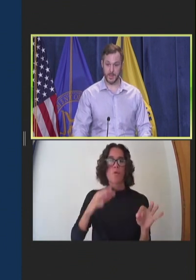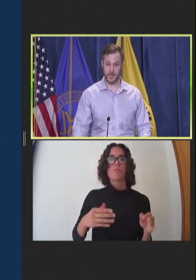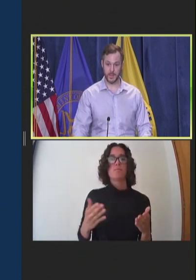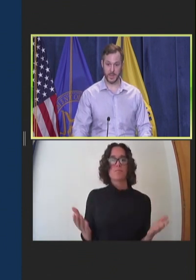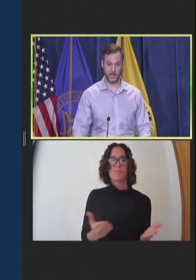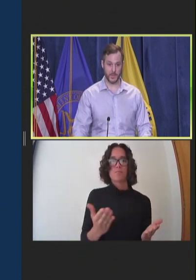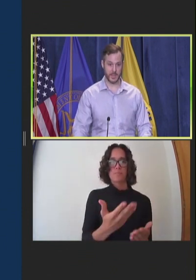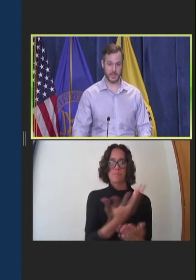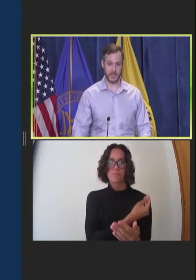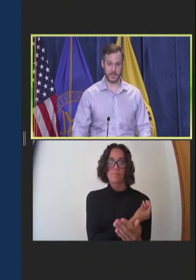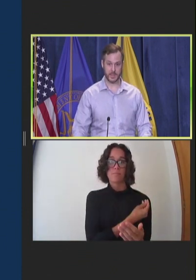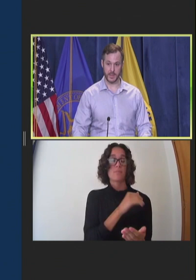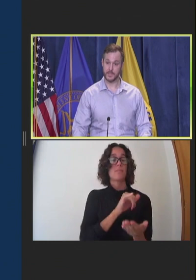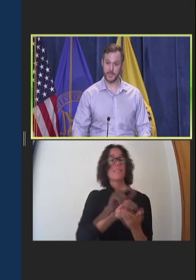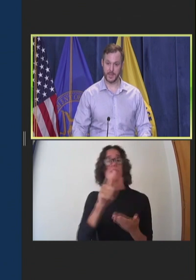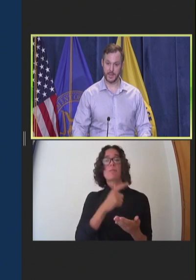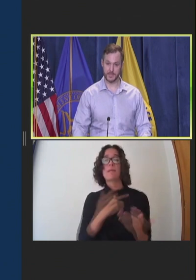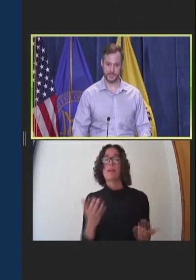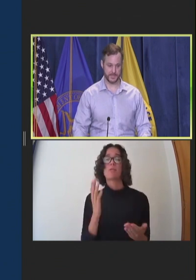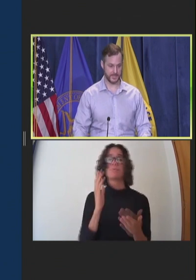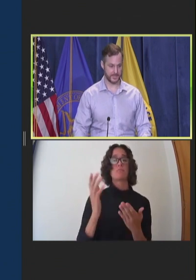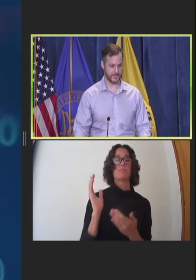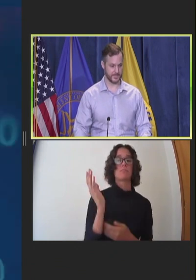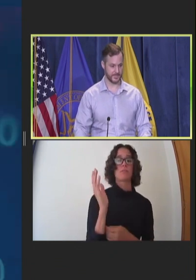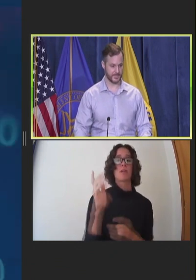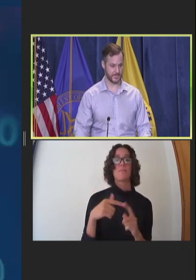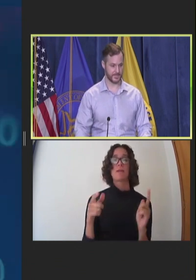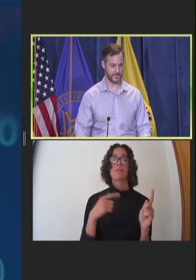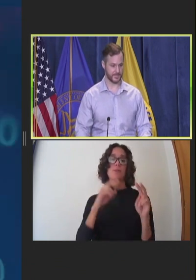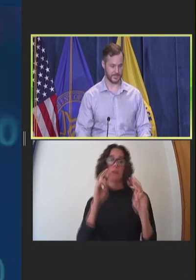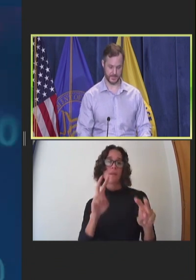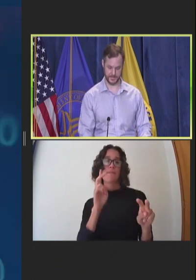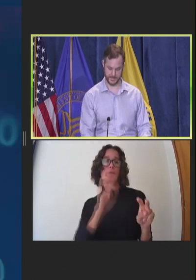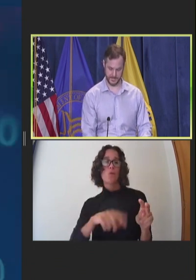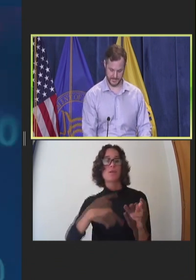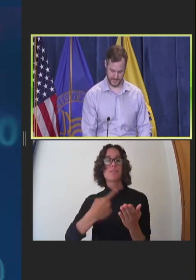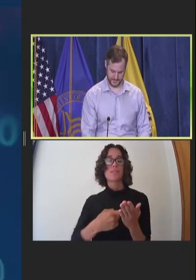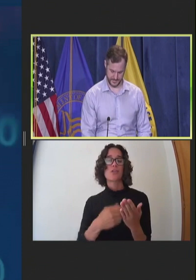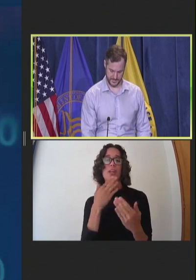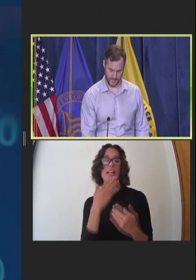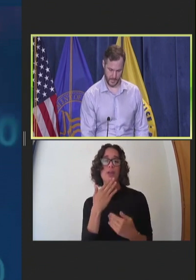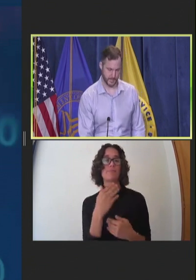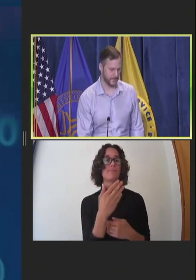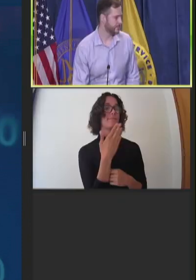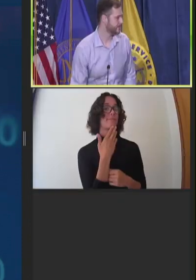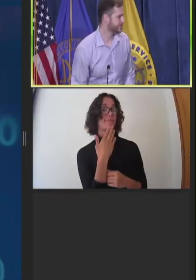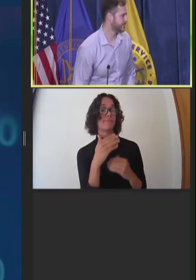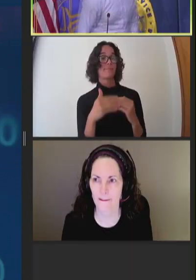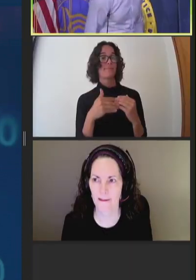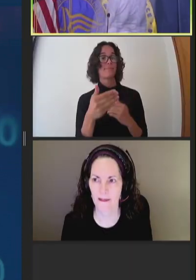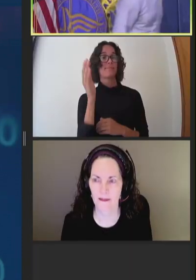but I'm looking forward to the discussion later. Thank you. Robert Hopkins: Thank you. Our next presenter is Dr. Shannon Stokely from